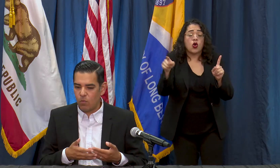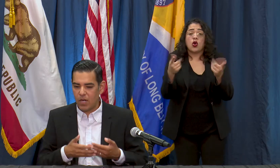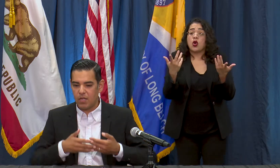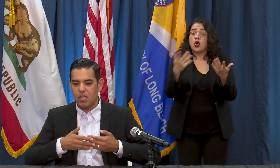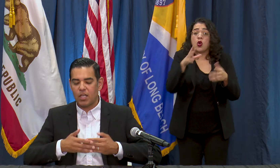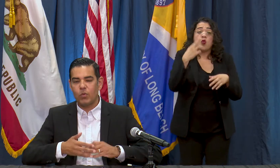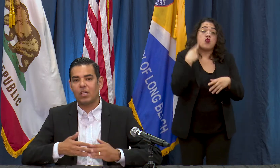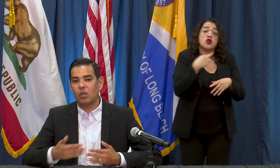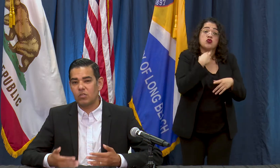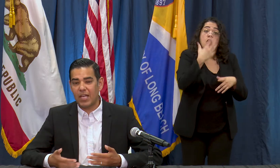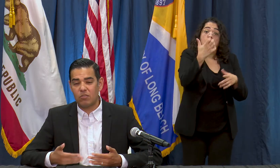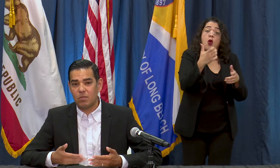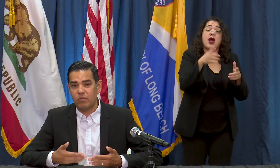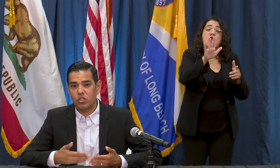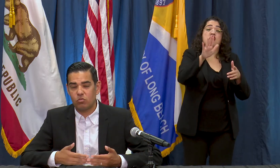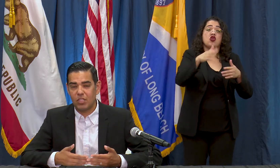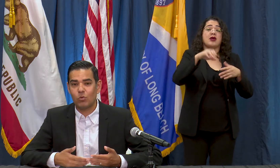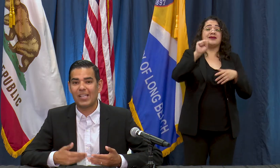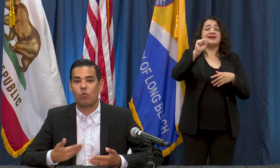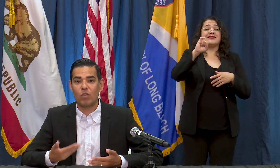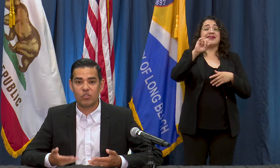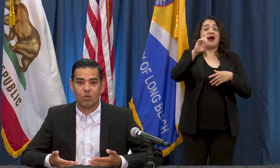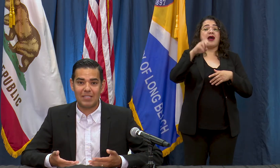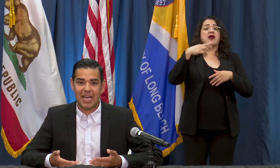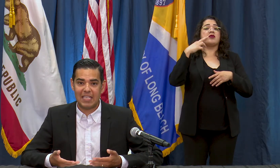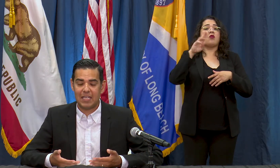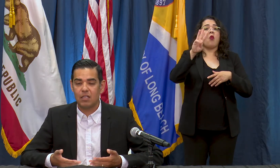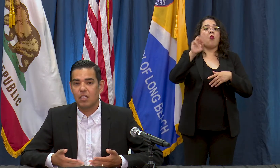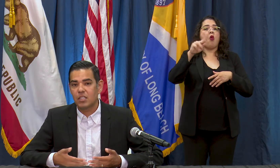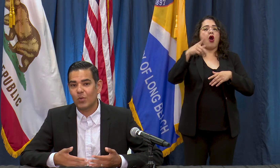can we close down some of the street to allow restaurant dining to